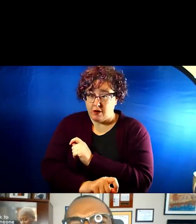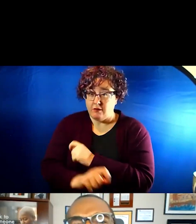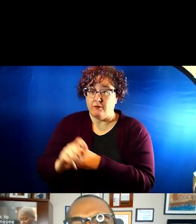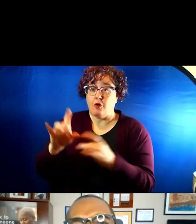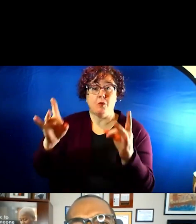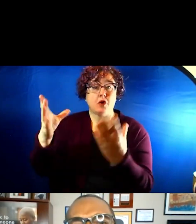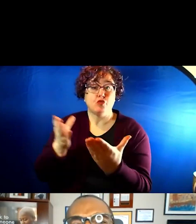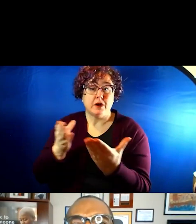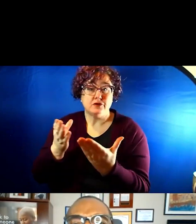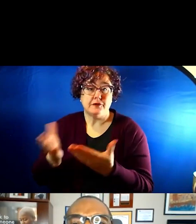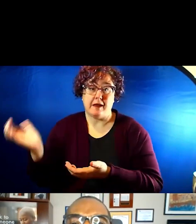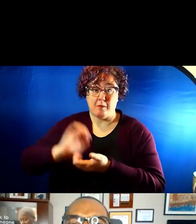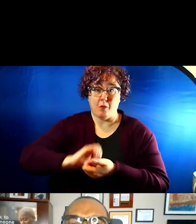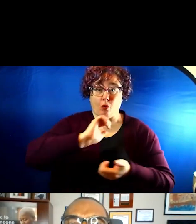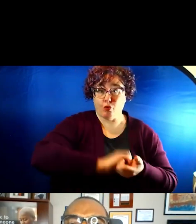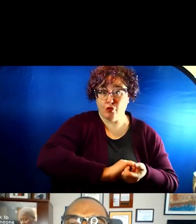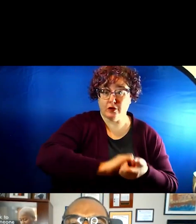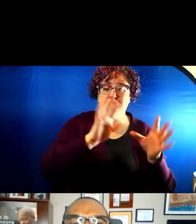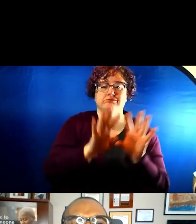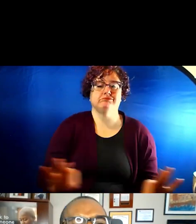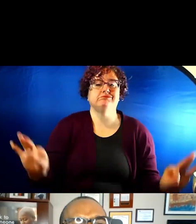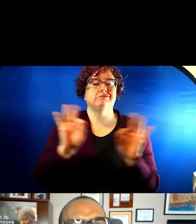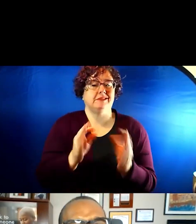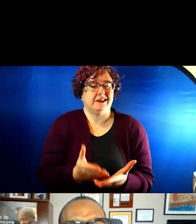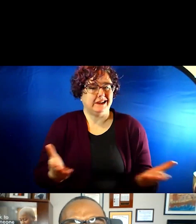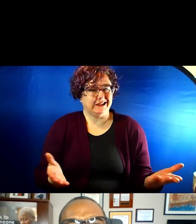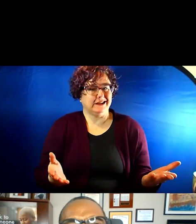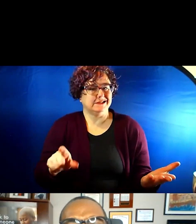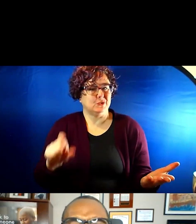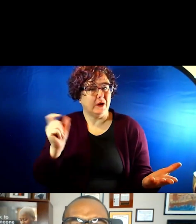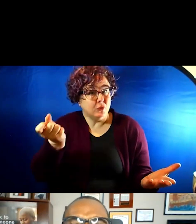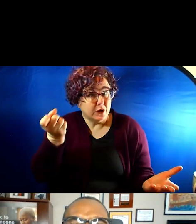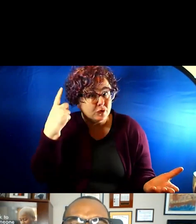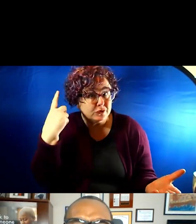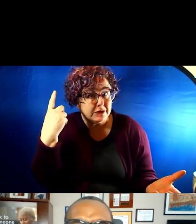PARTNERSHIPS, THERE ARE KEY FACTORS THAT MUST BE UNDERSTOOD, BUT ADDRESSED.